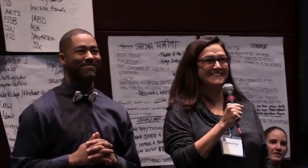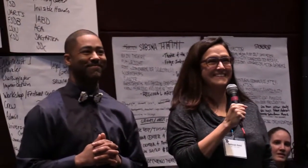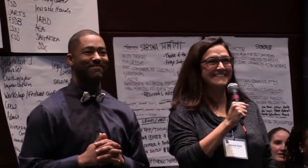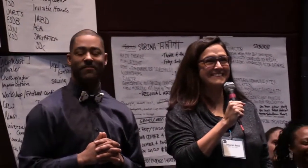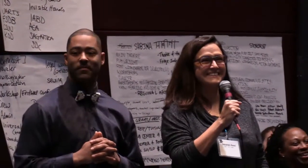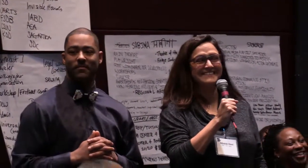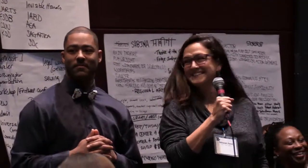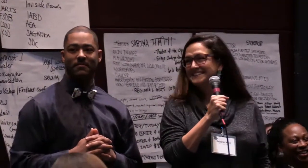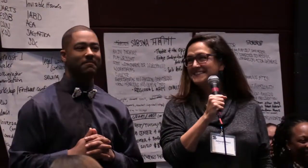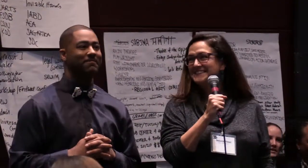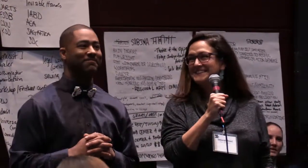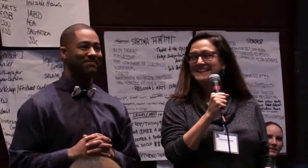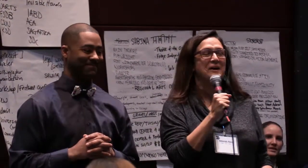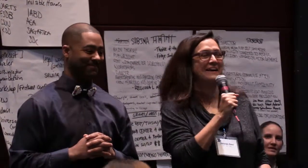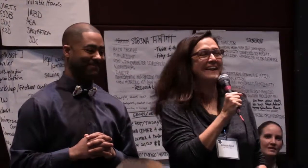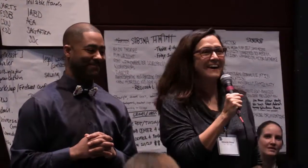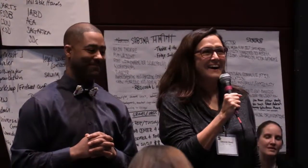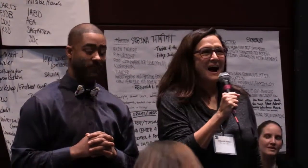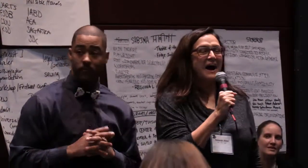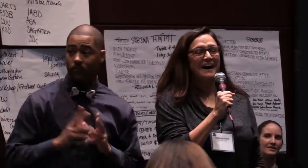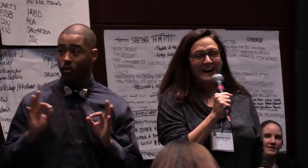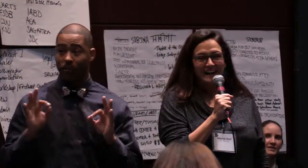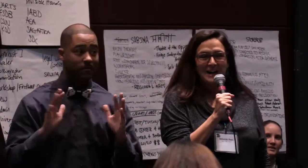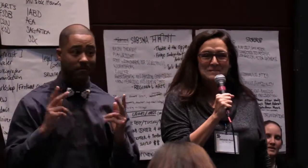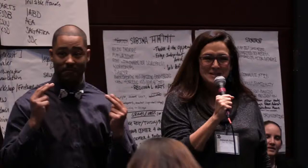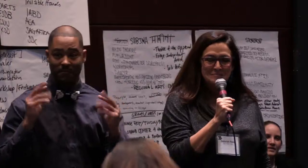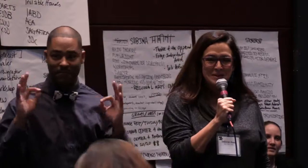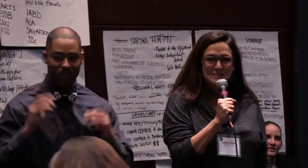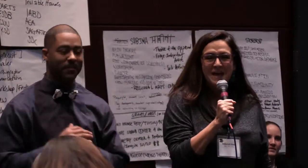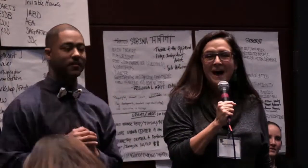Good, okay. Hi, I'm Deborah.